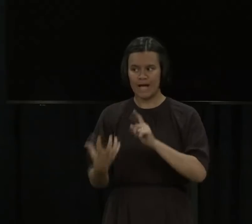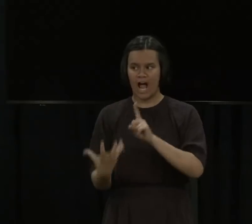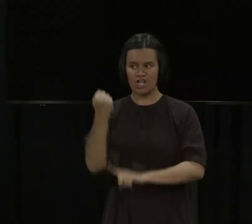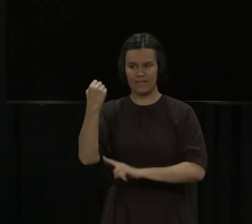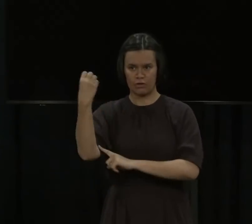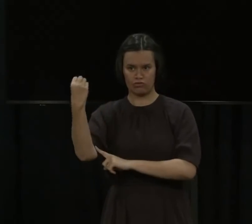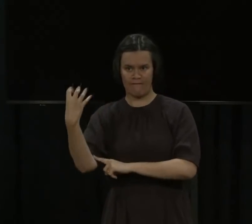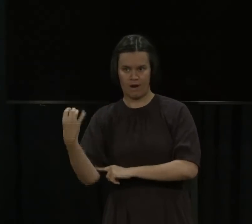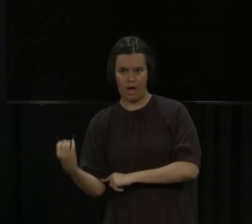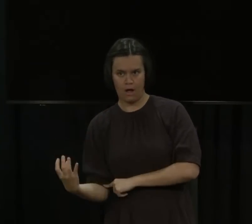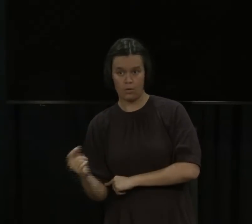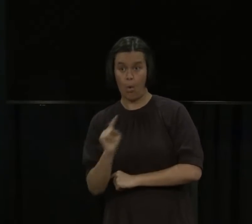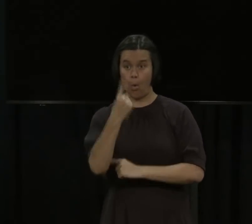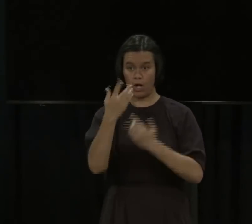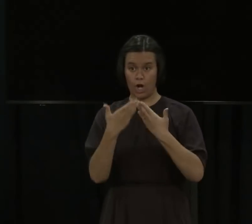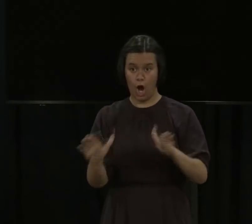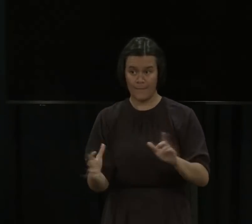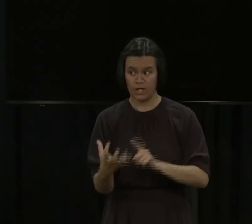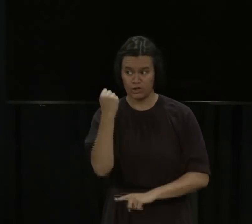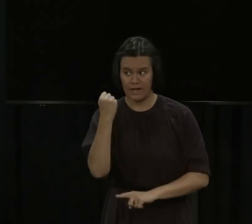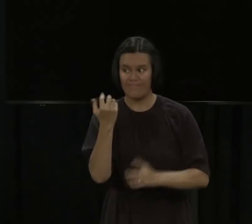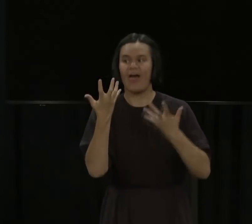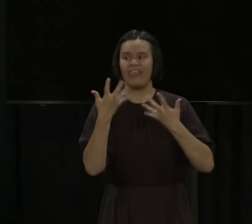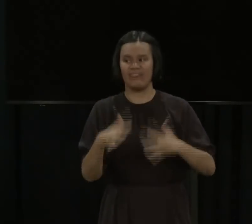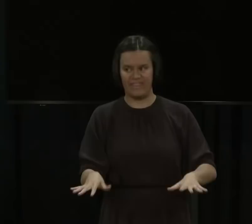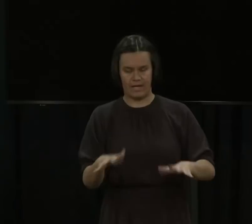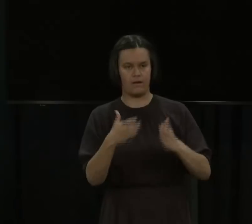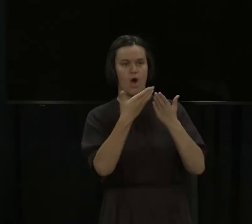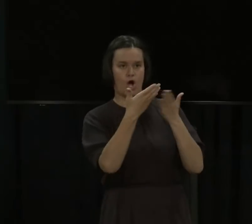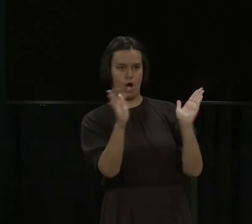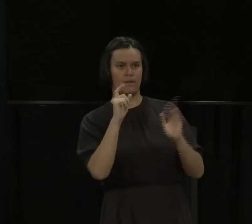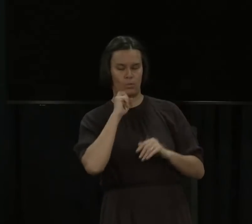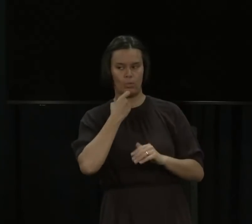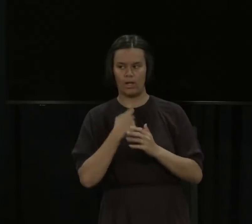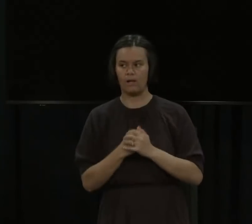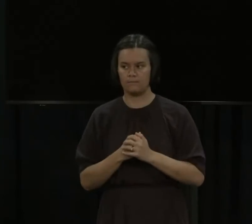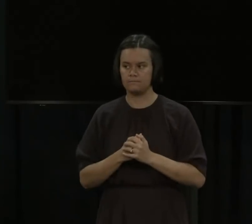down in mid-December, it is important to bed everything in there before then adding